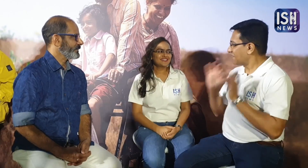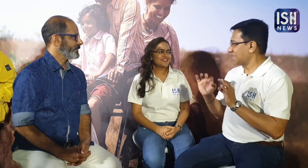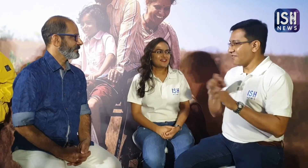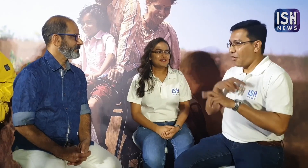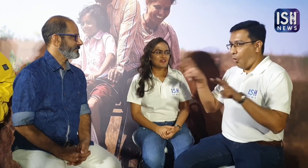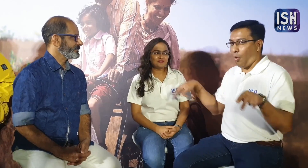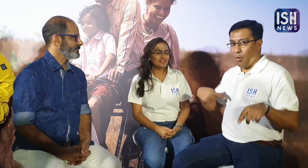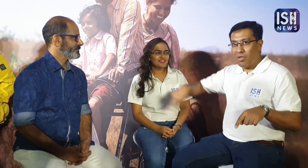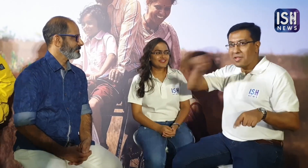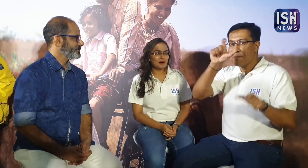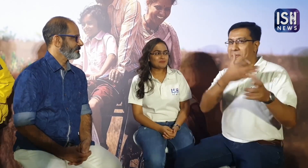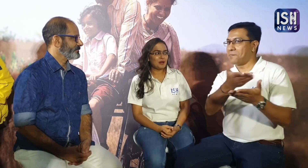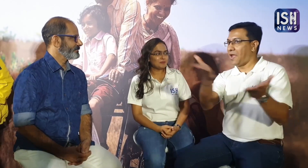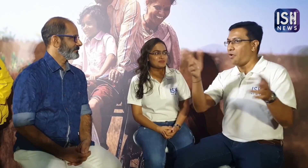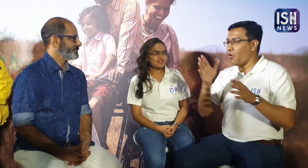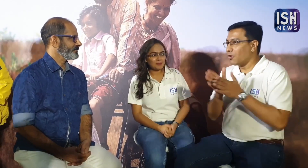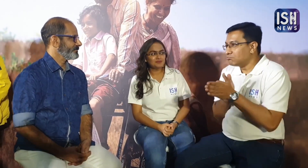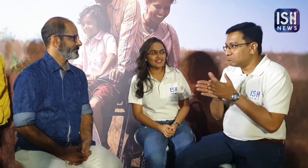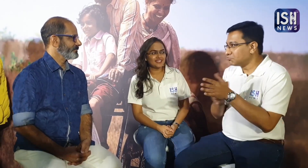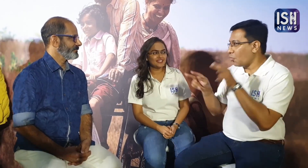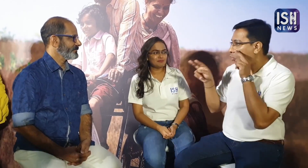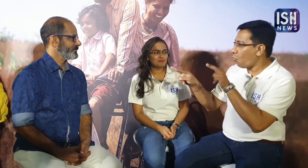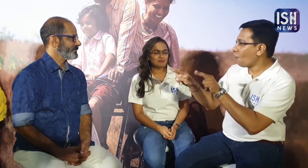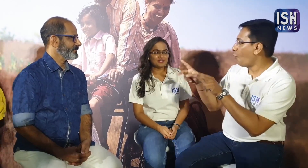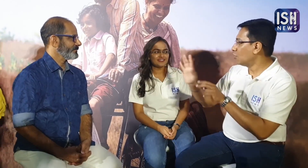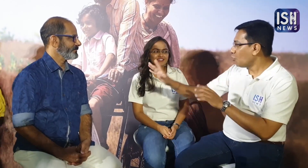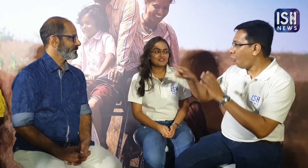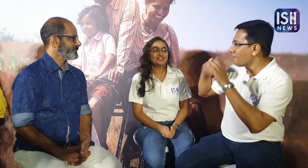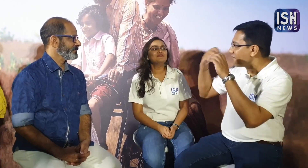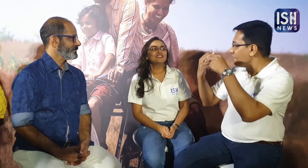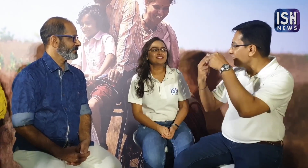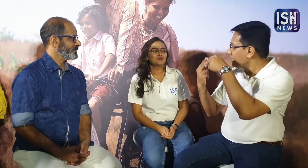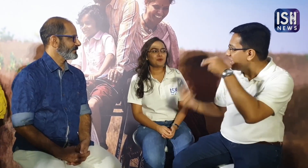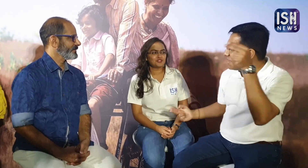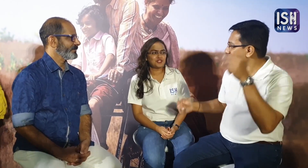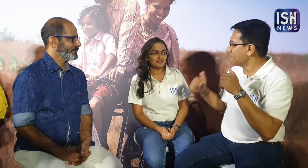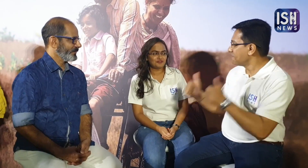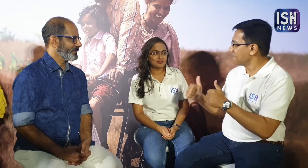Definitely! We will surely watch it! Everyone is very excited to watch the film.